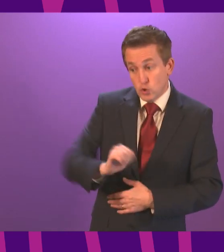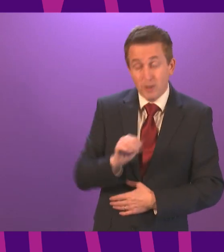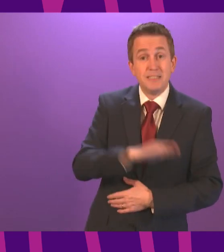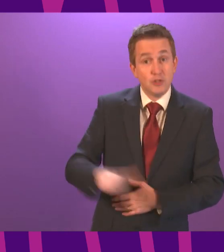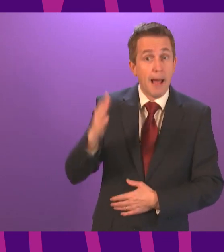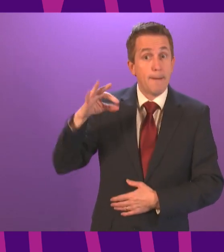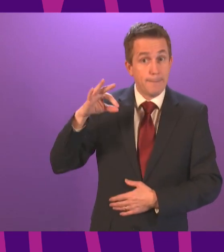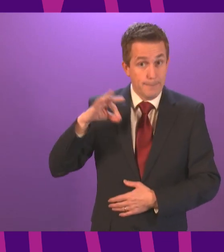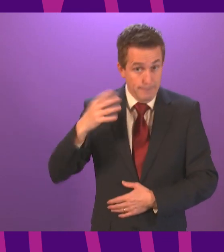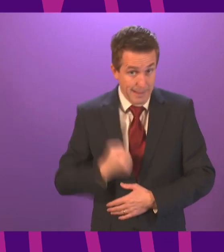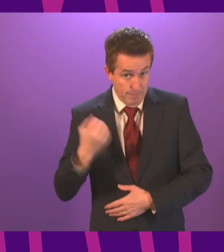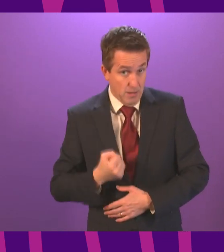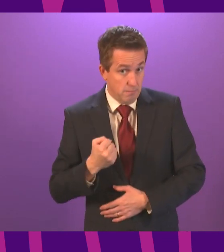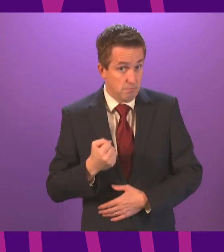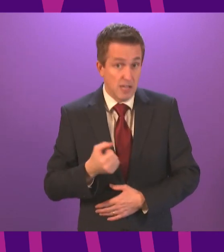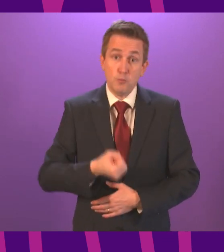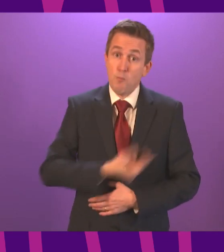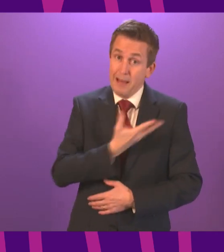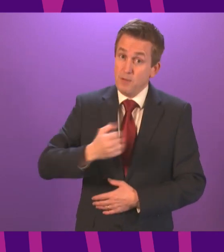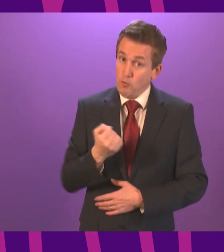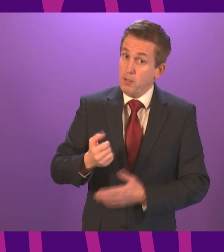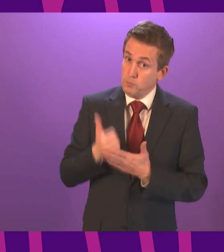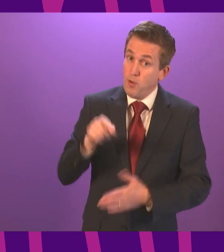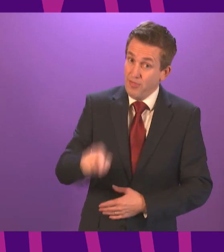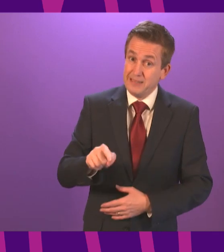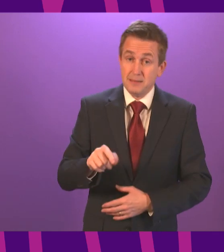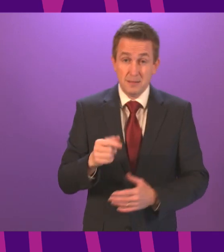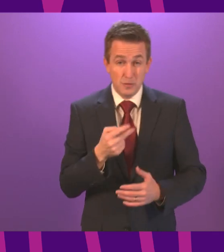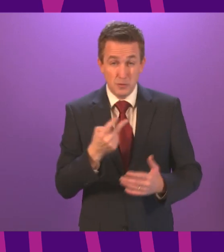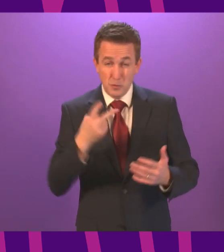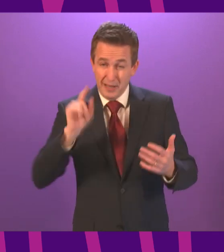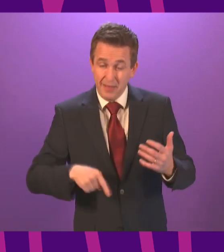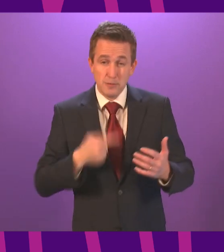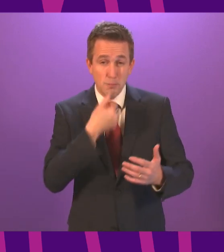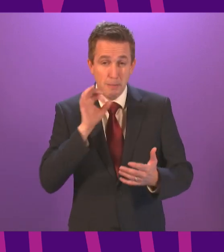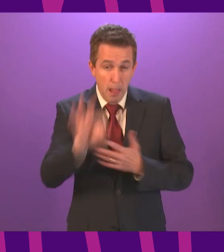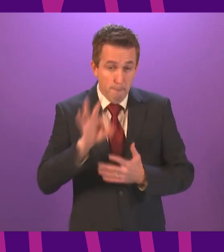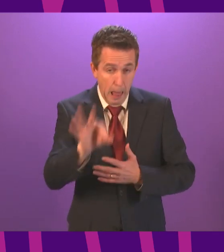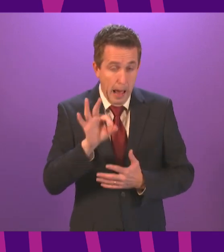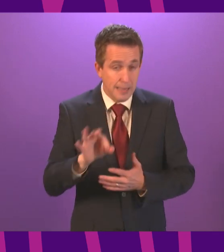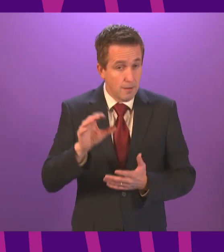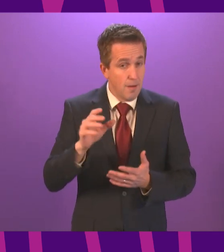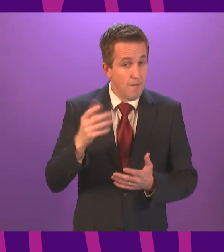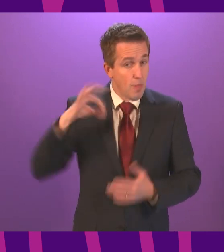applied for on the first day it opened at the start of the month. In order to give families